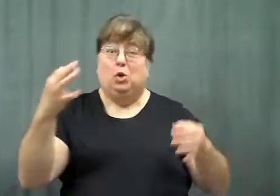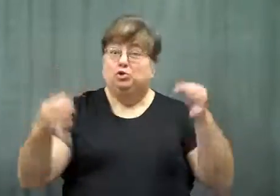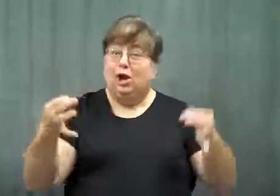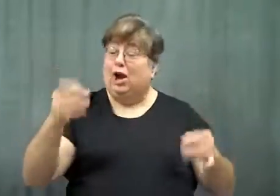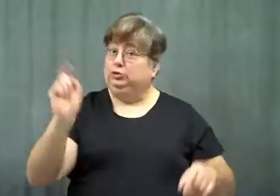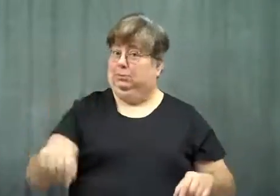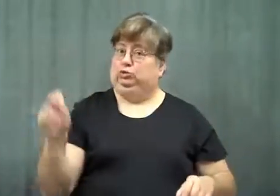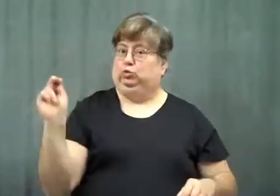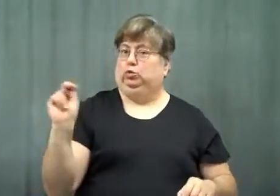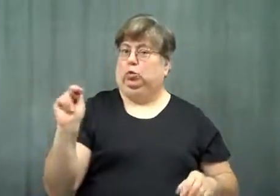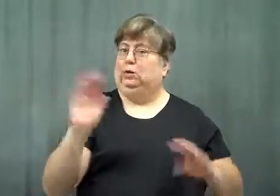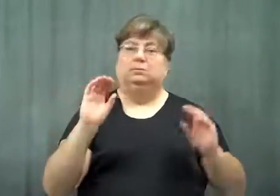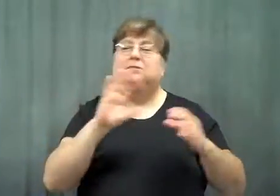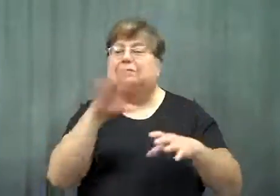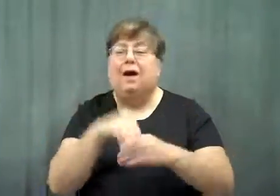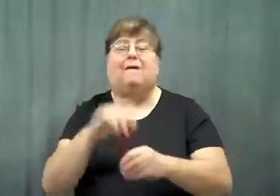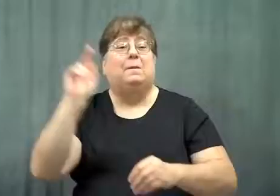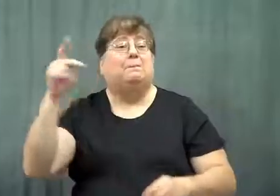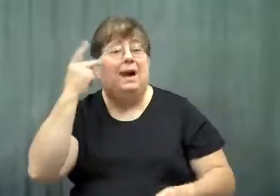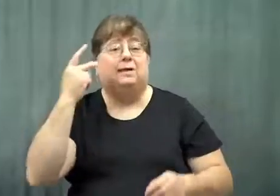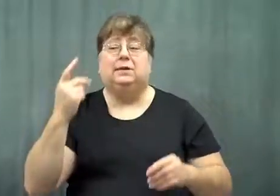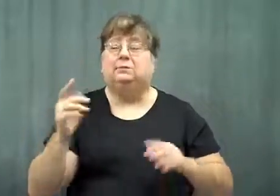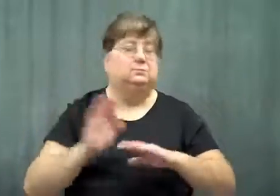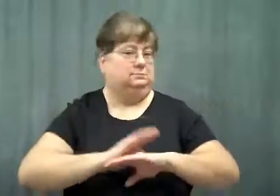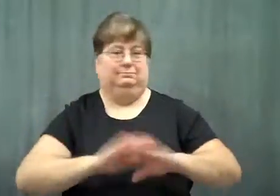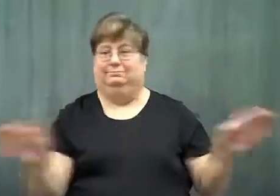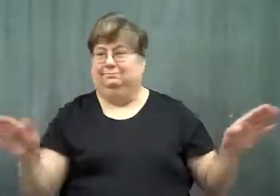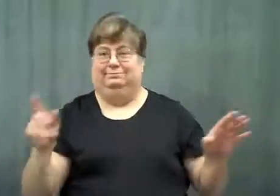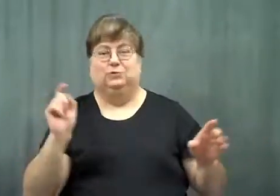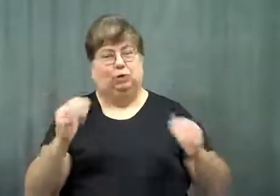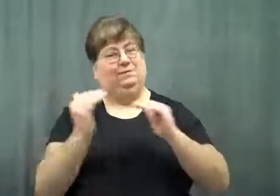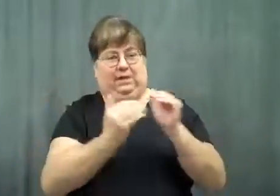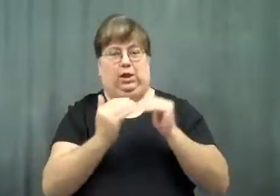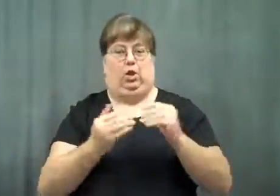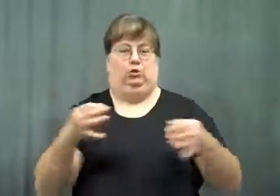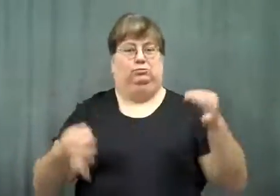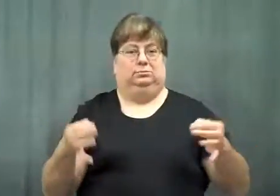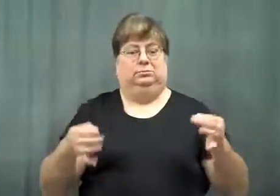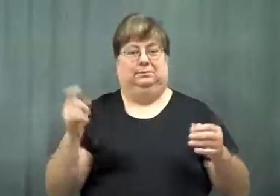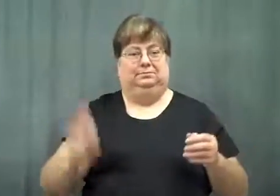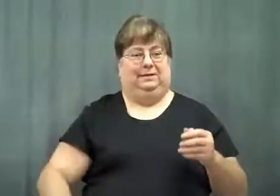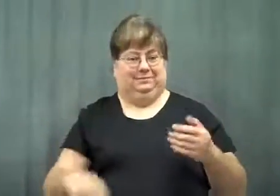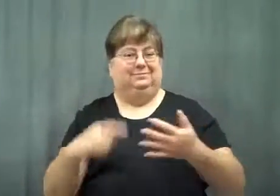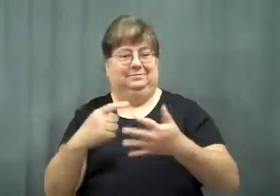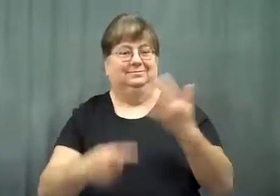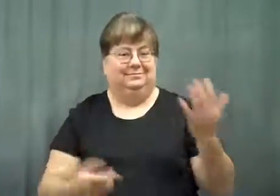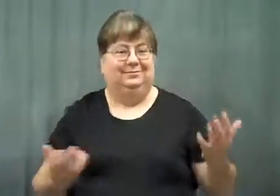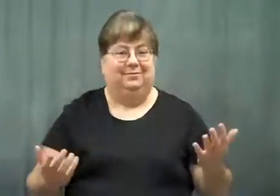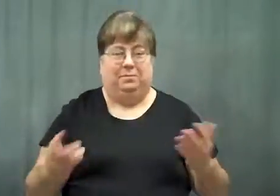Judges are supposed to be neutral, non-political and fair in their decisions.